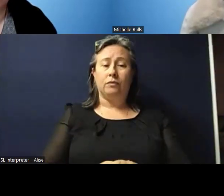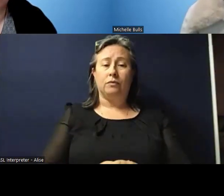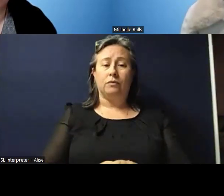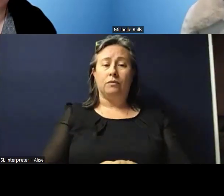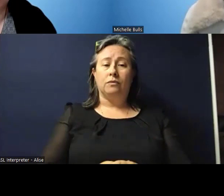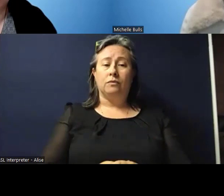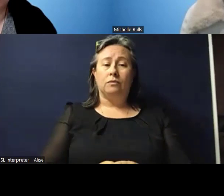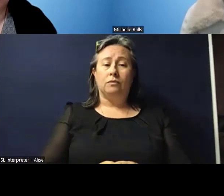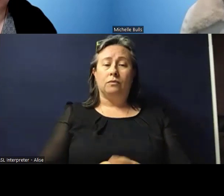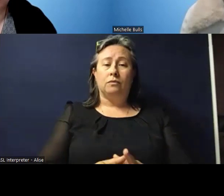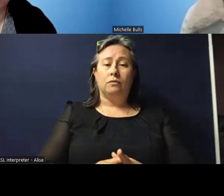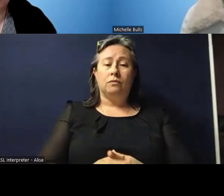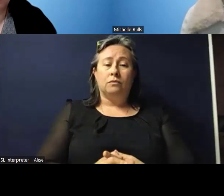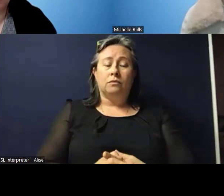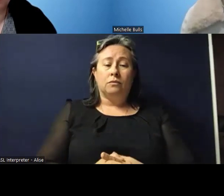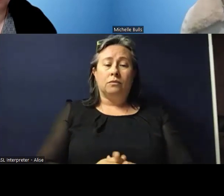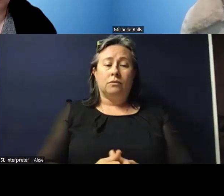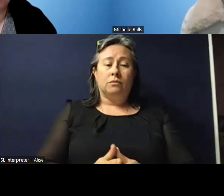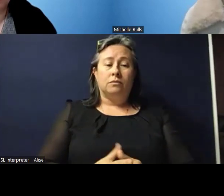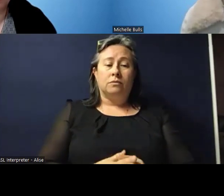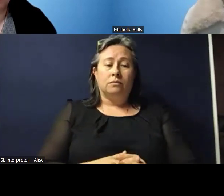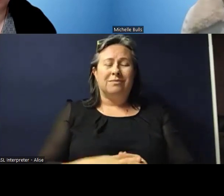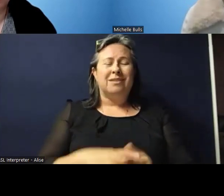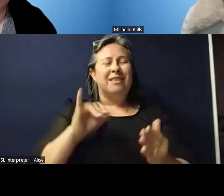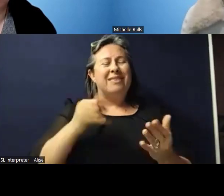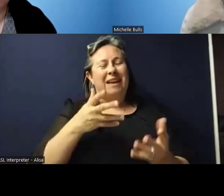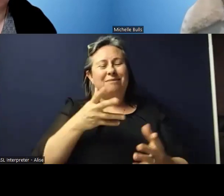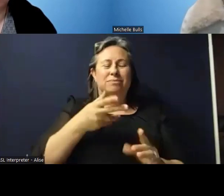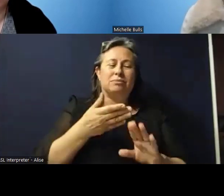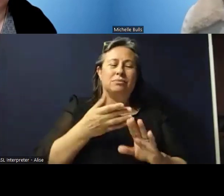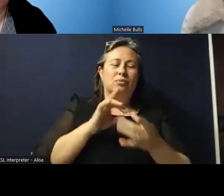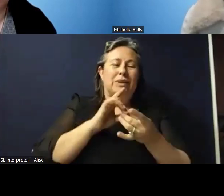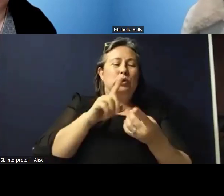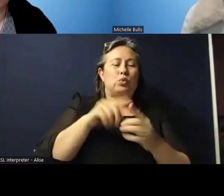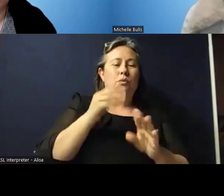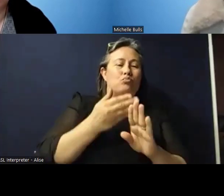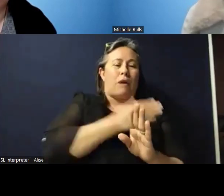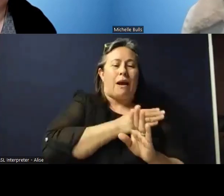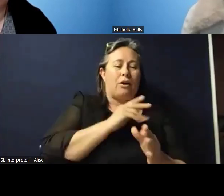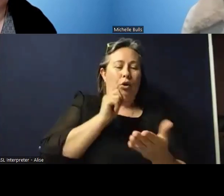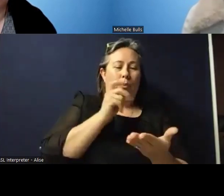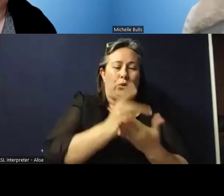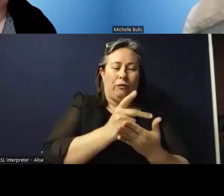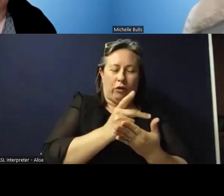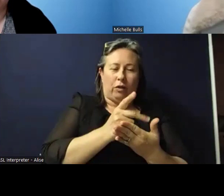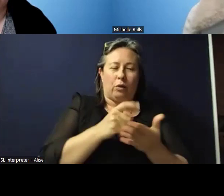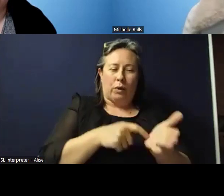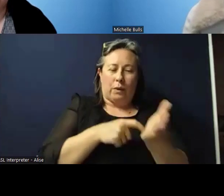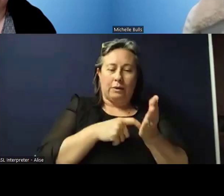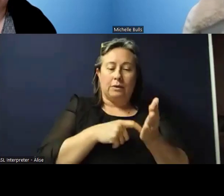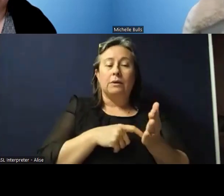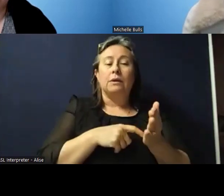Kristin Ta: So that kind of gets to the prior approval requirements that we were talking about. So recipients do have rebudgeting authority,